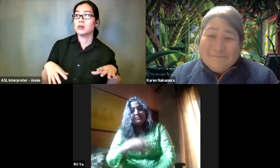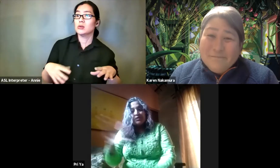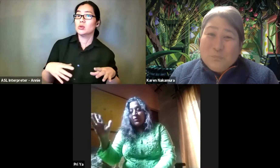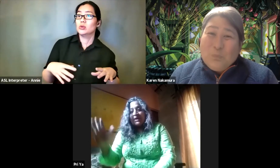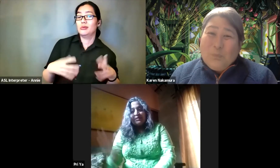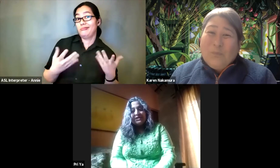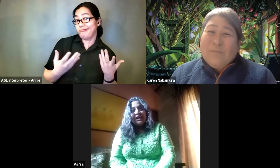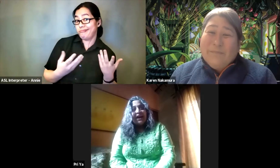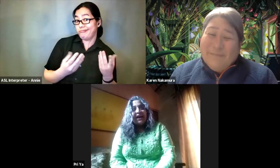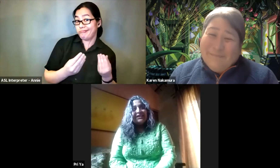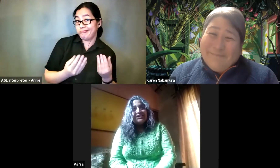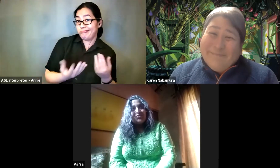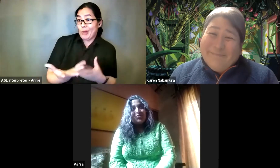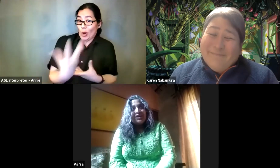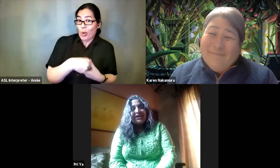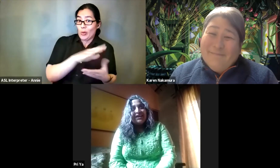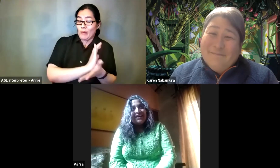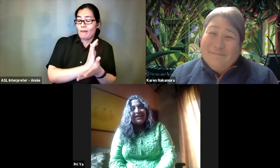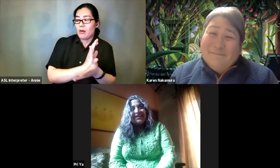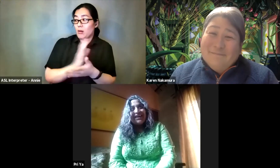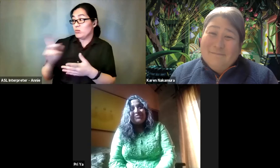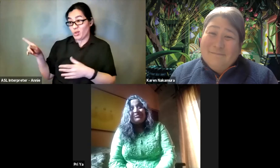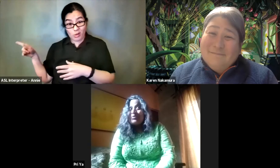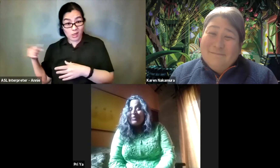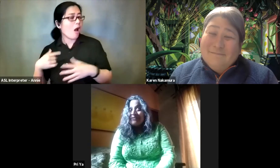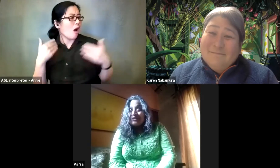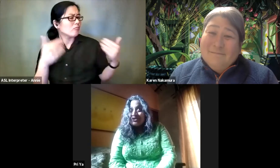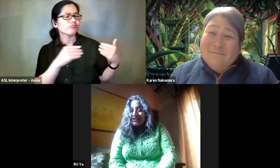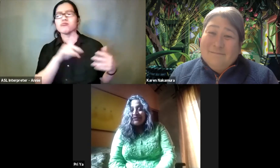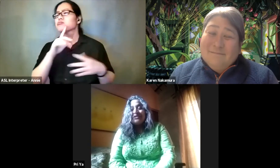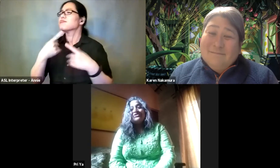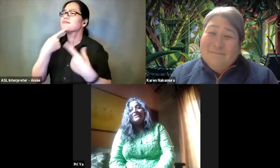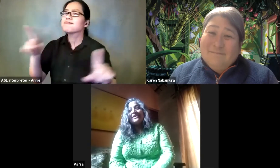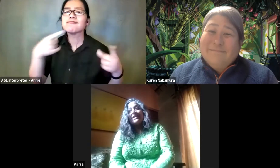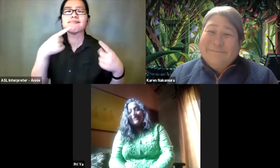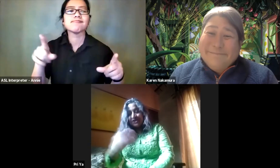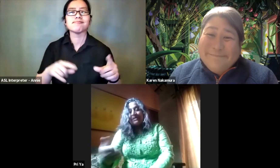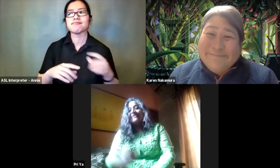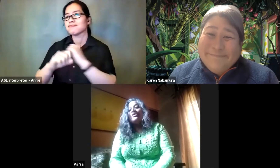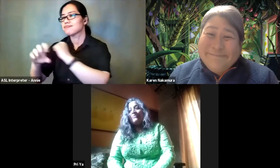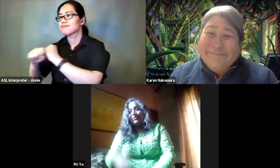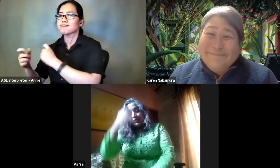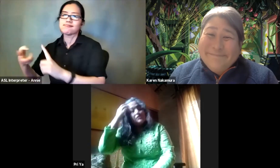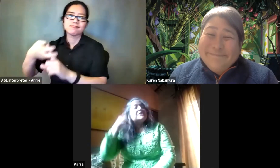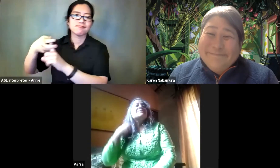word out and the story how how we found Chuskit very interesting Jigmet for Chuskit is very